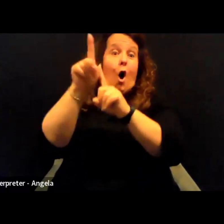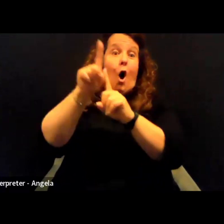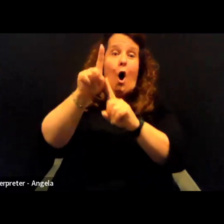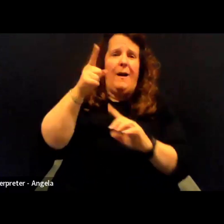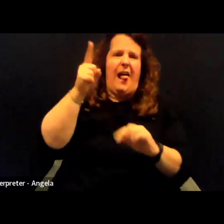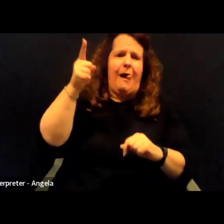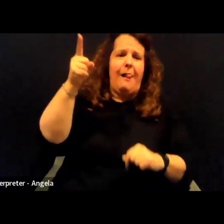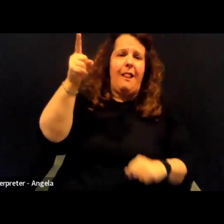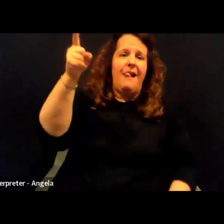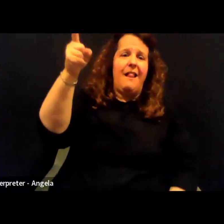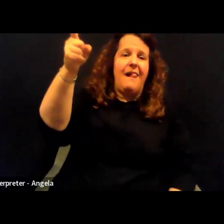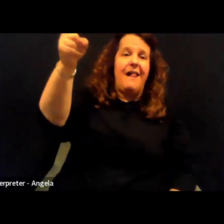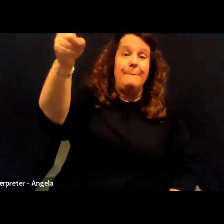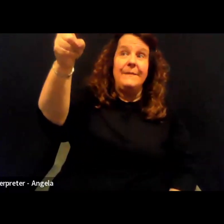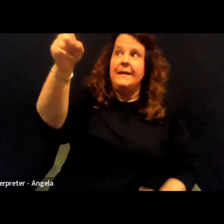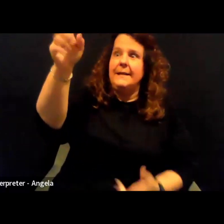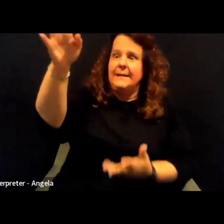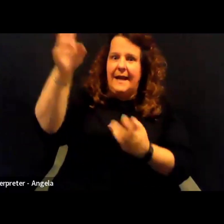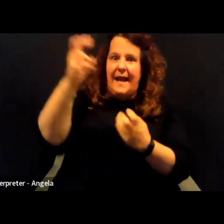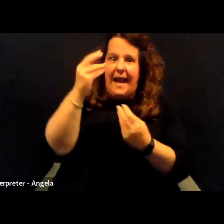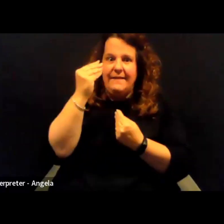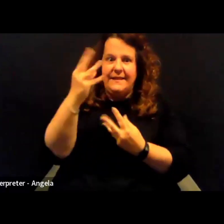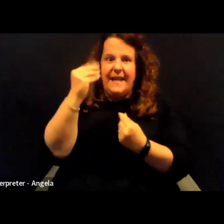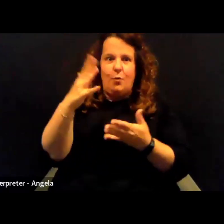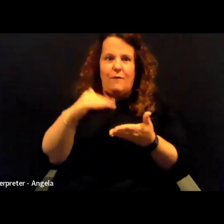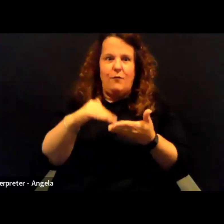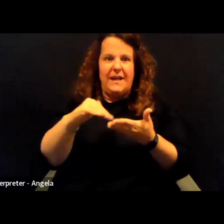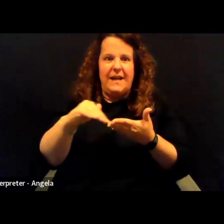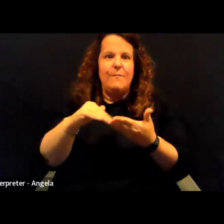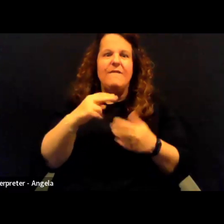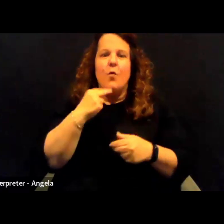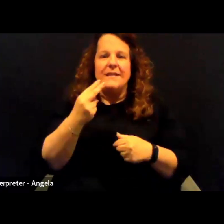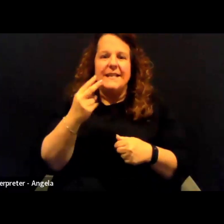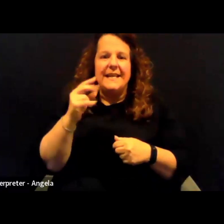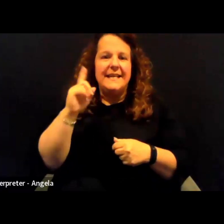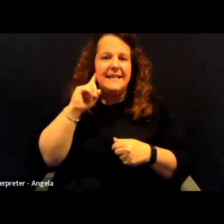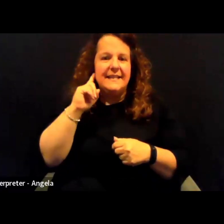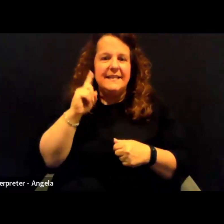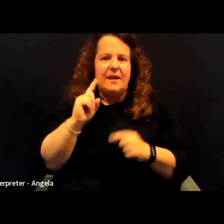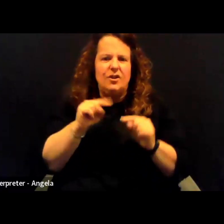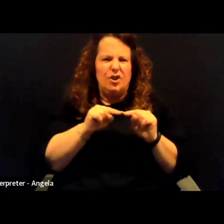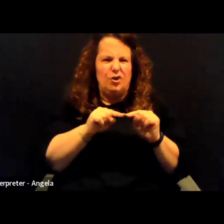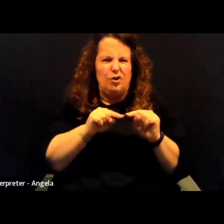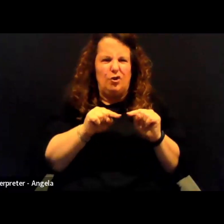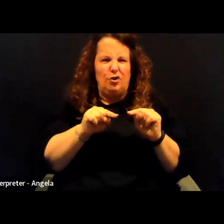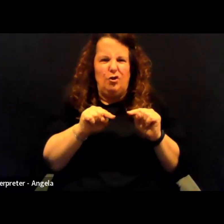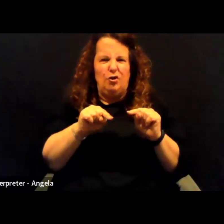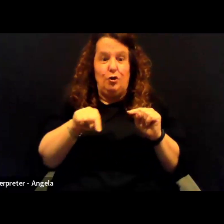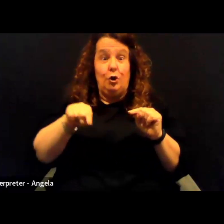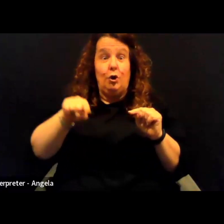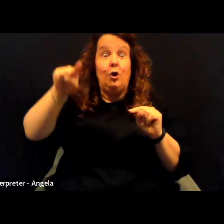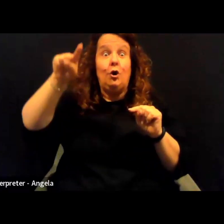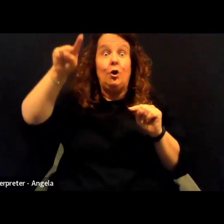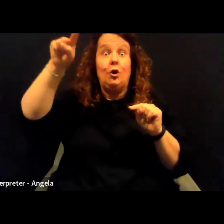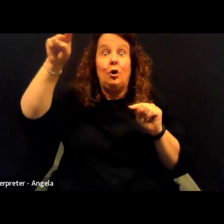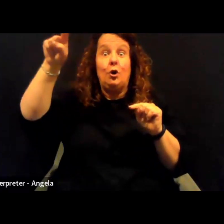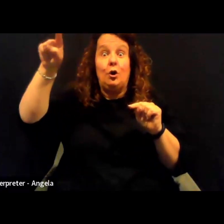far, far away and the data will sound, forgive my voice, but it'll sound like it goes up high.